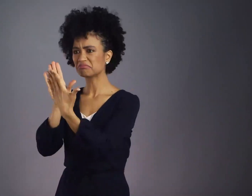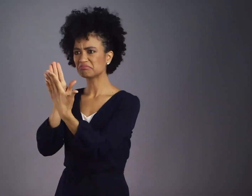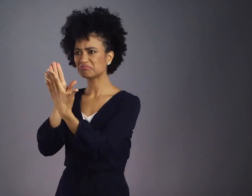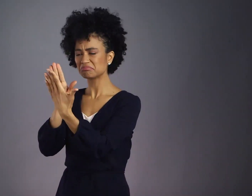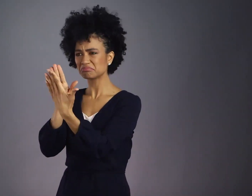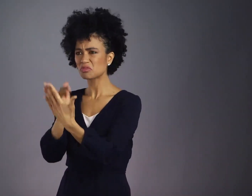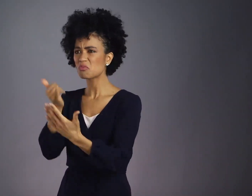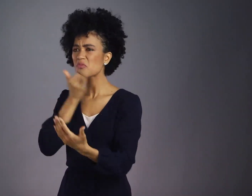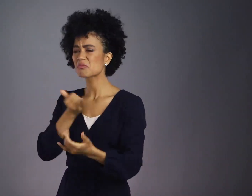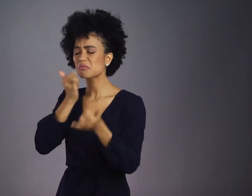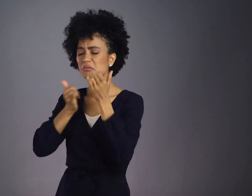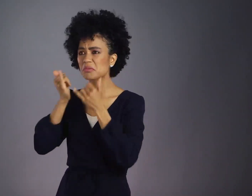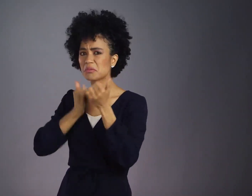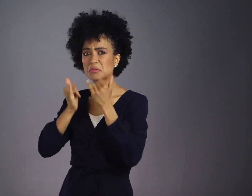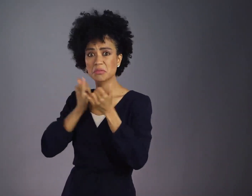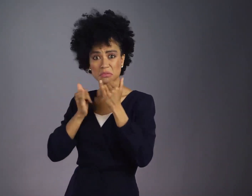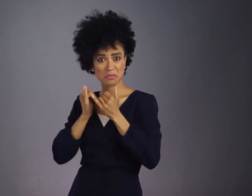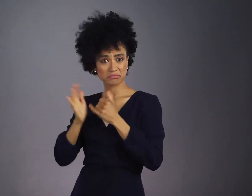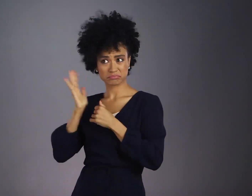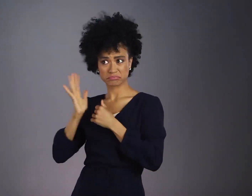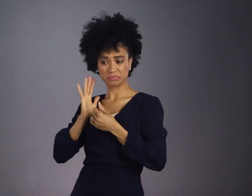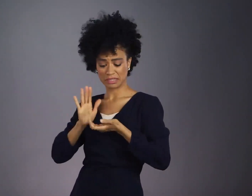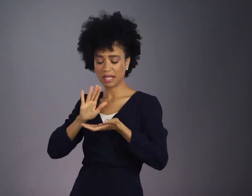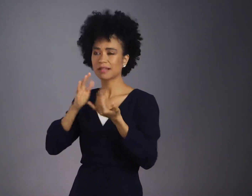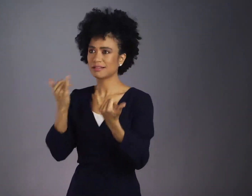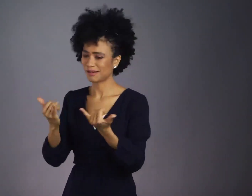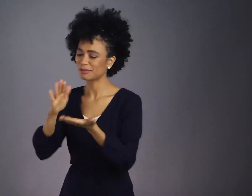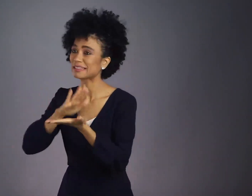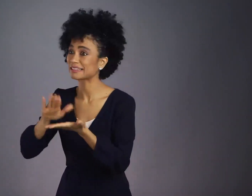Simply we tell him that we will never get over drinking